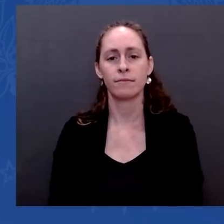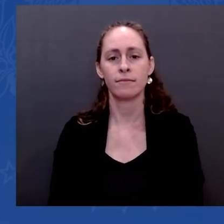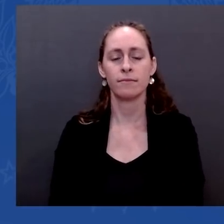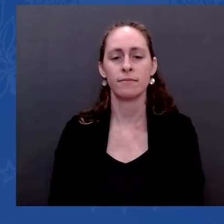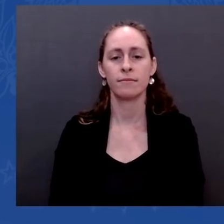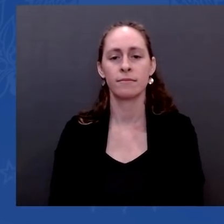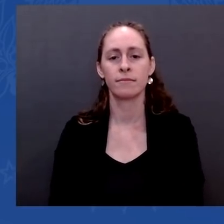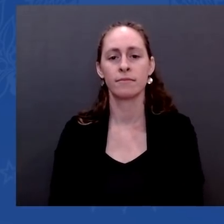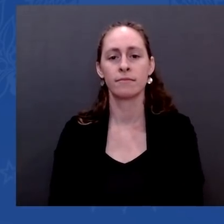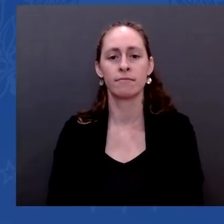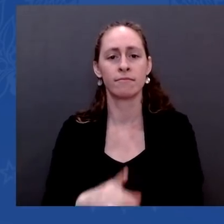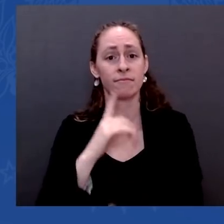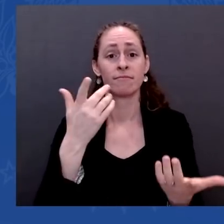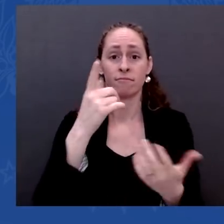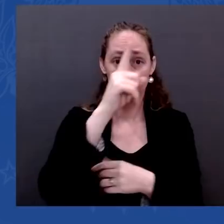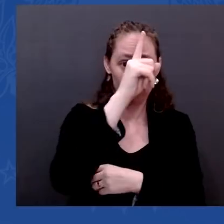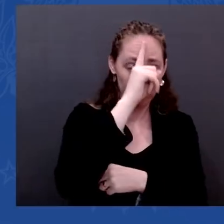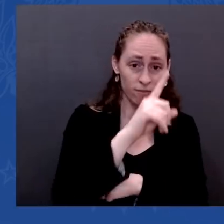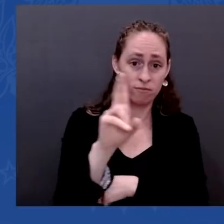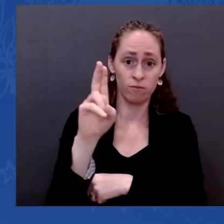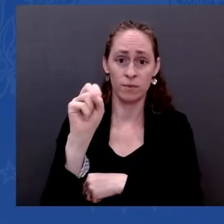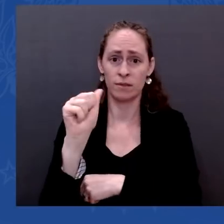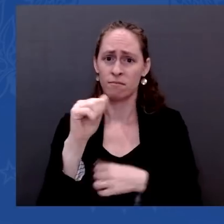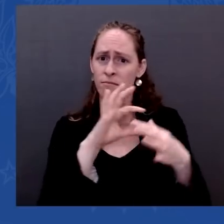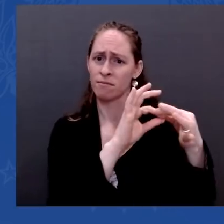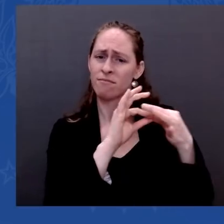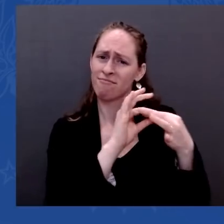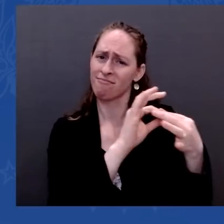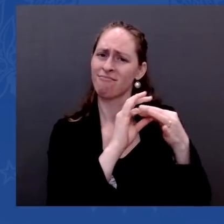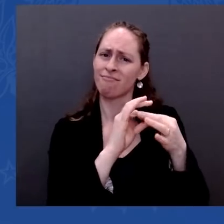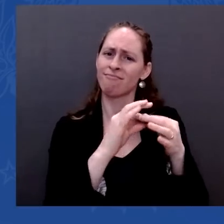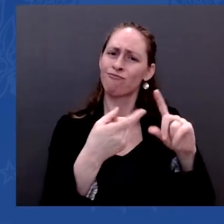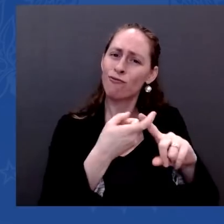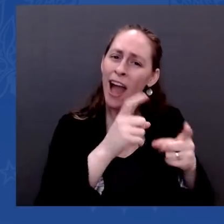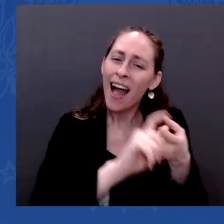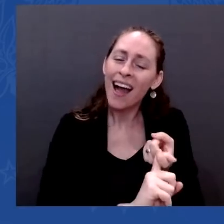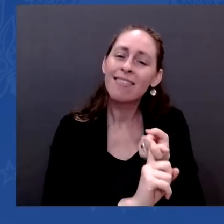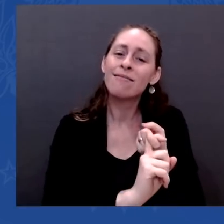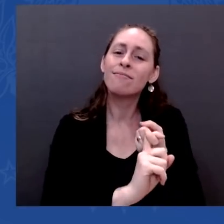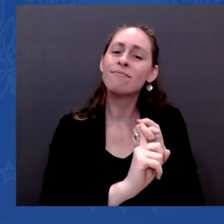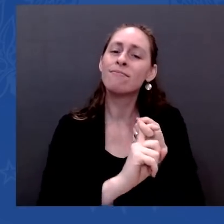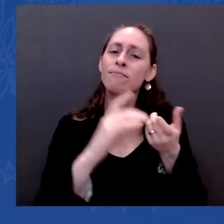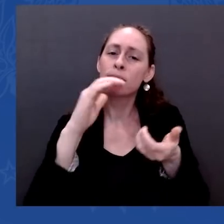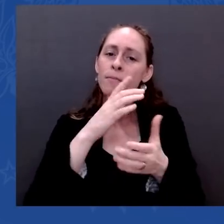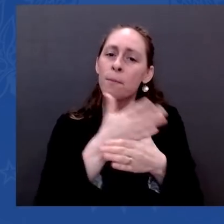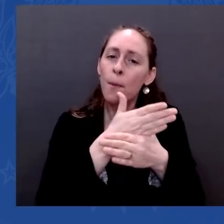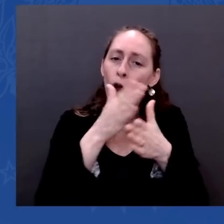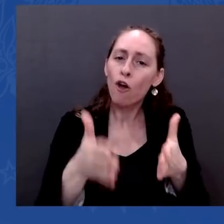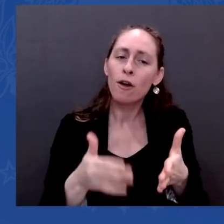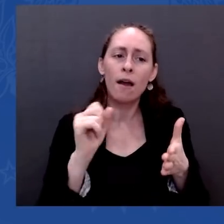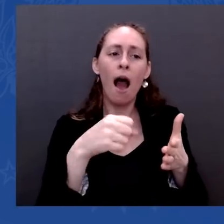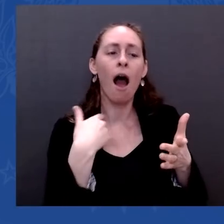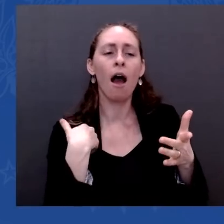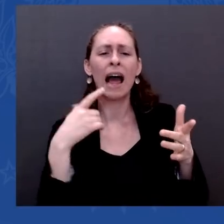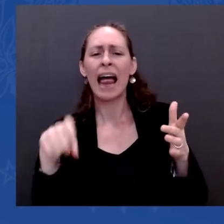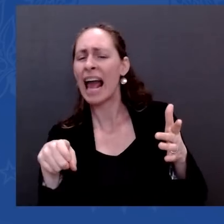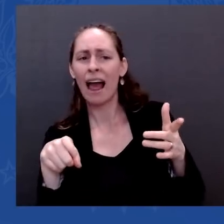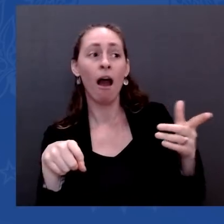and reliable partners, and we can count on one another. There is no issue of global importance where Germany and the United States